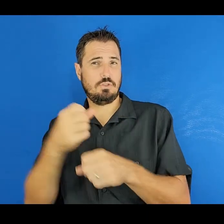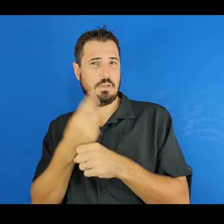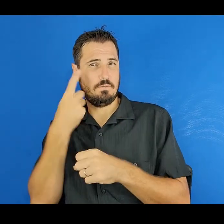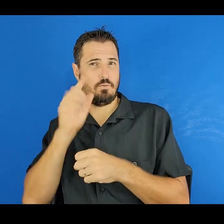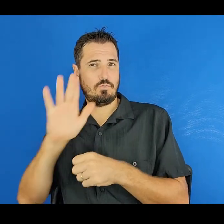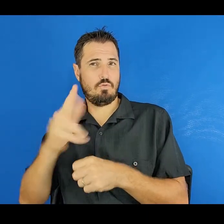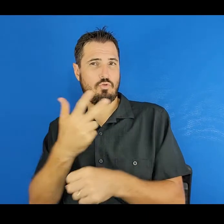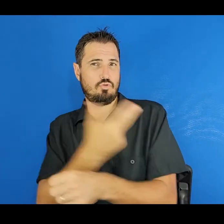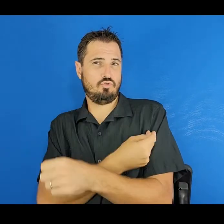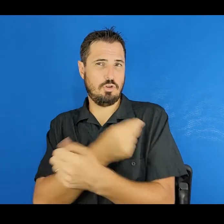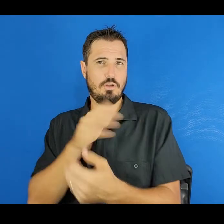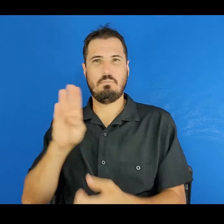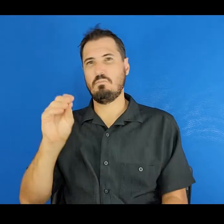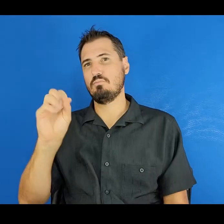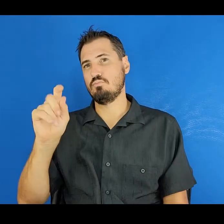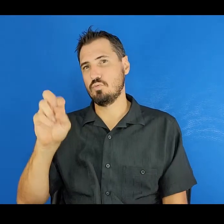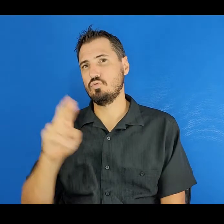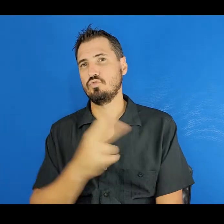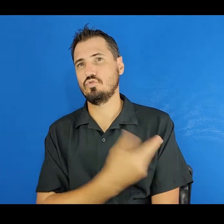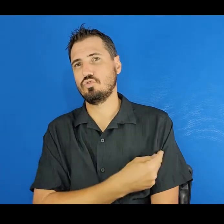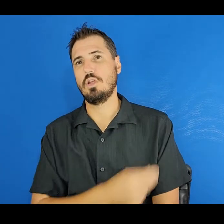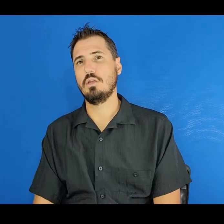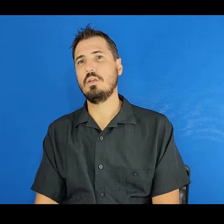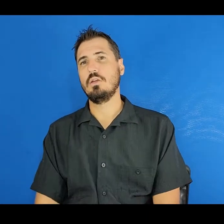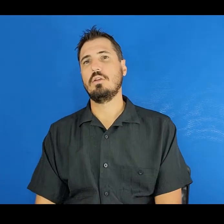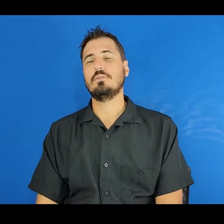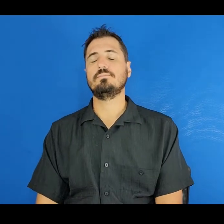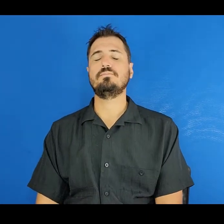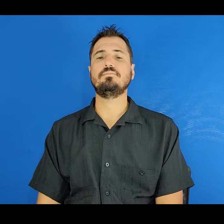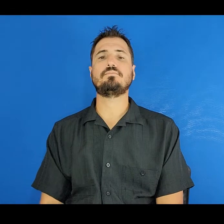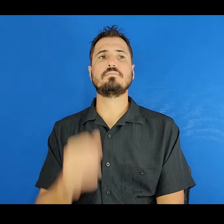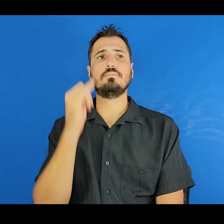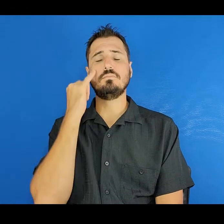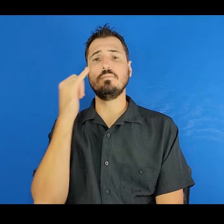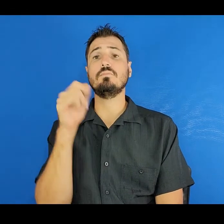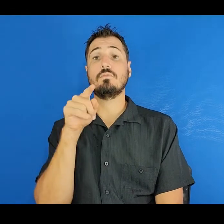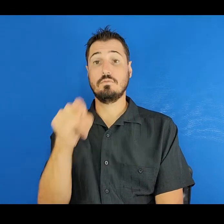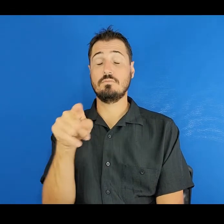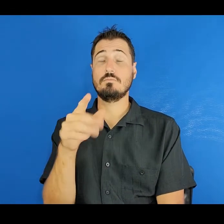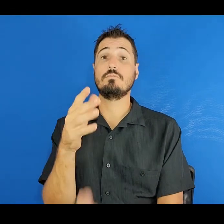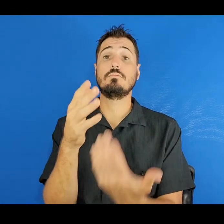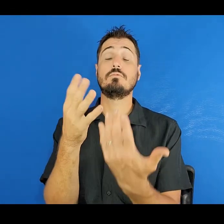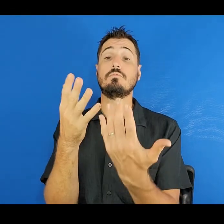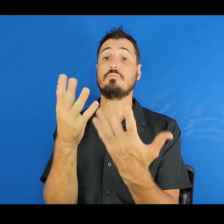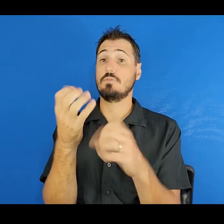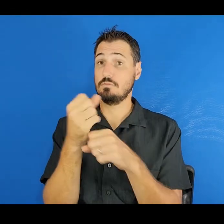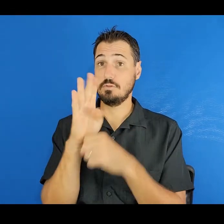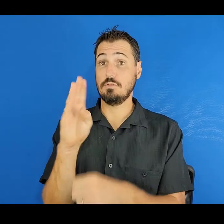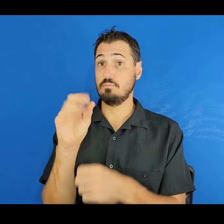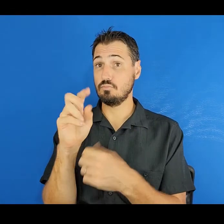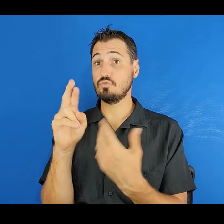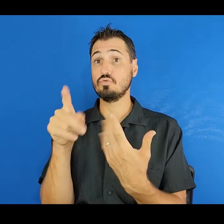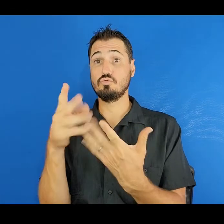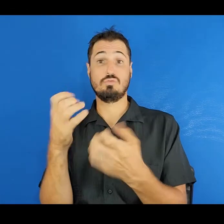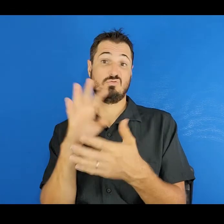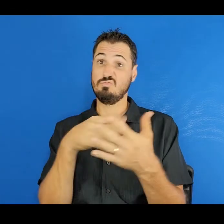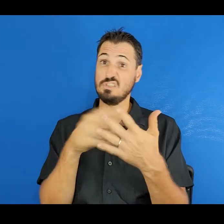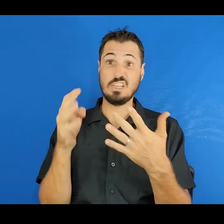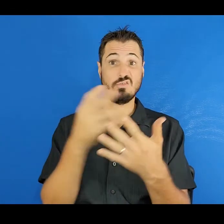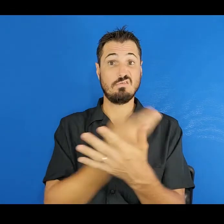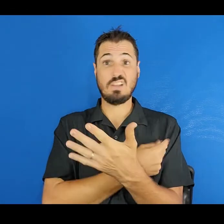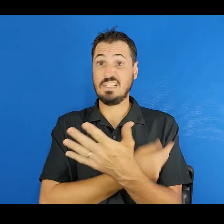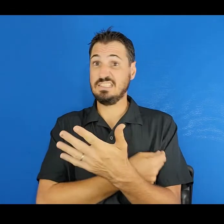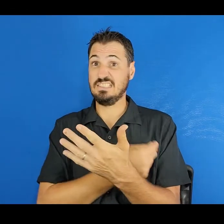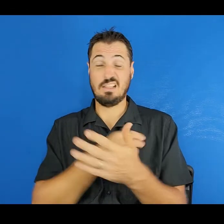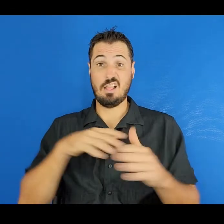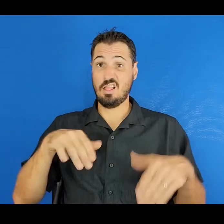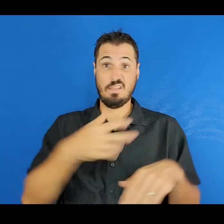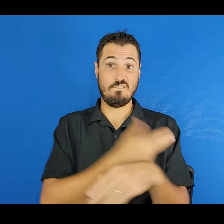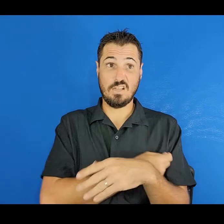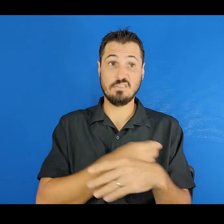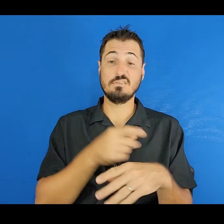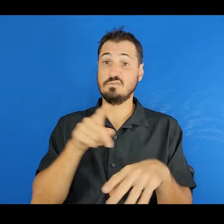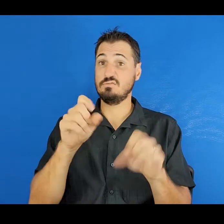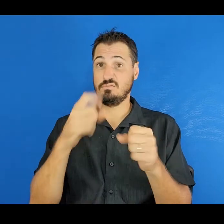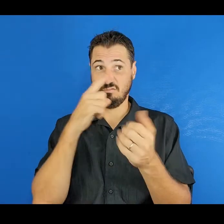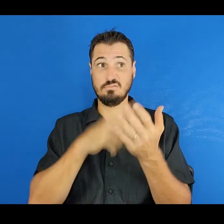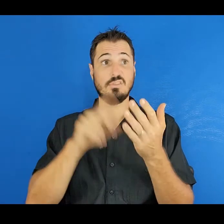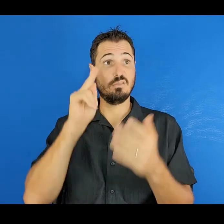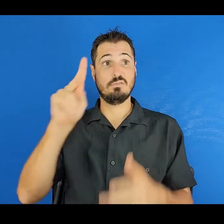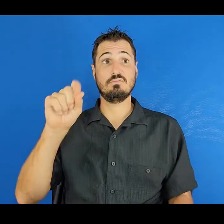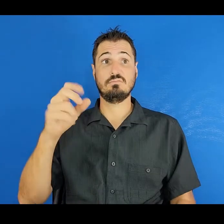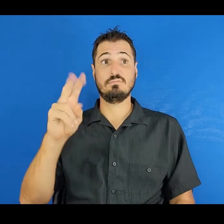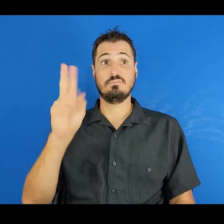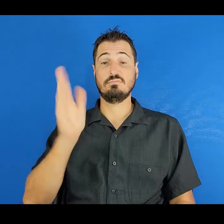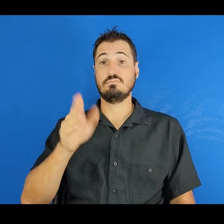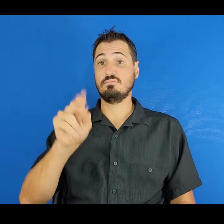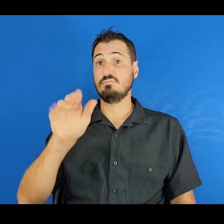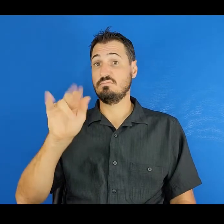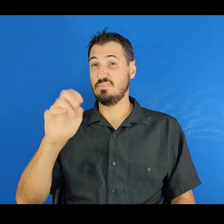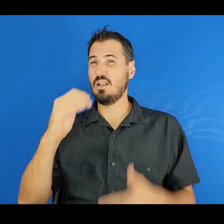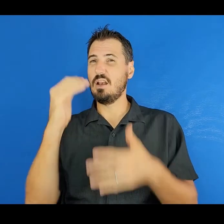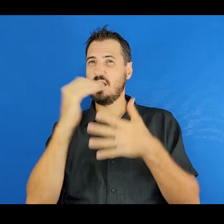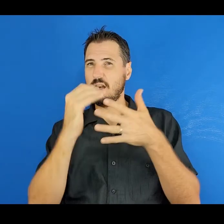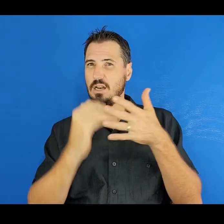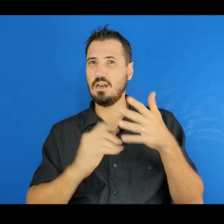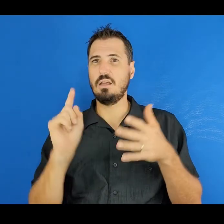If you’re eligible for a booster or want to schedule your initial doses, a full list of clinics, hospitals, and pharmacies offering the vaccines is posted at Kauai.gov/vaccine